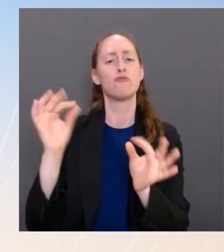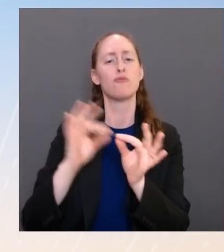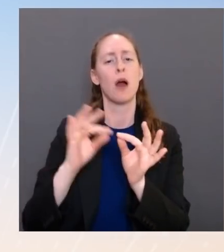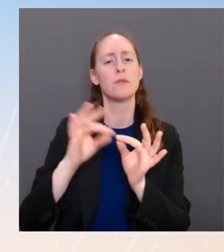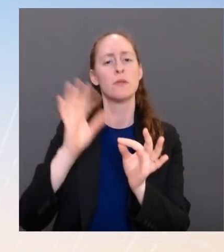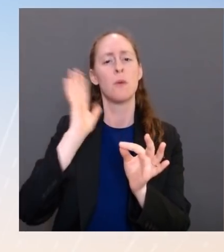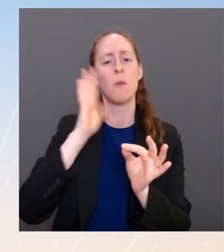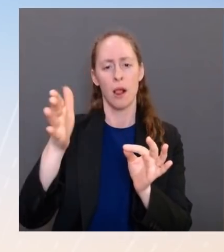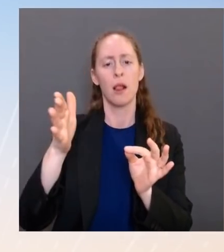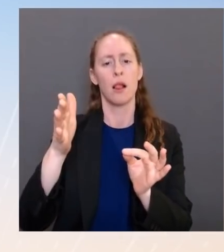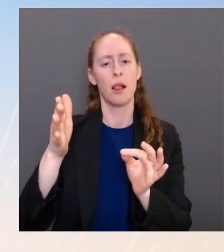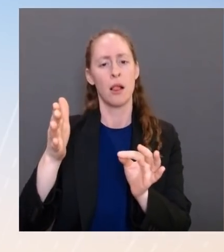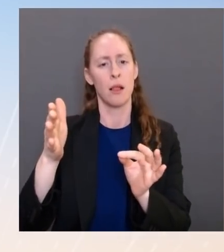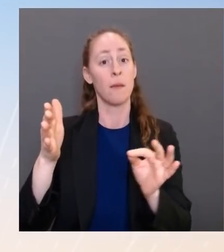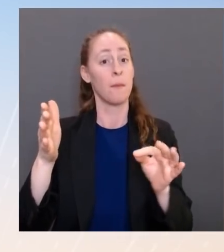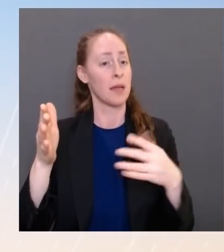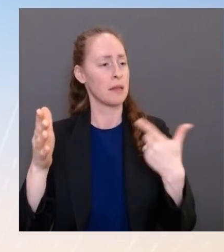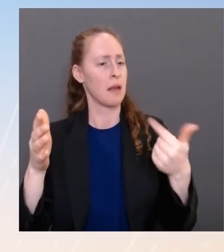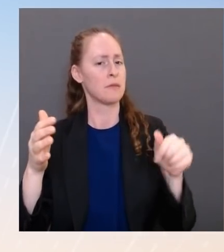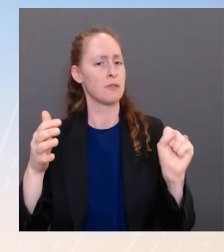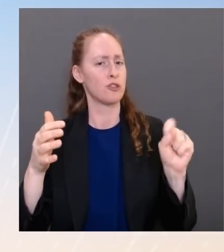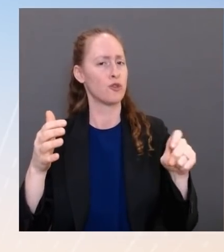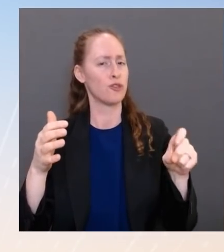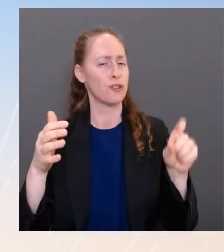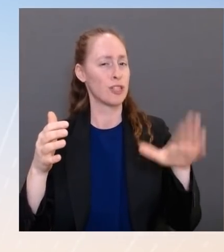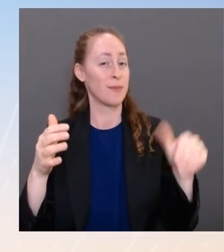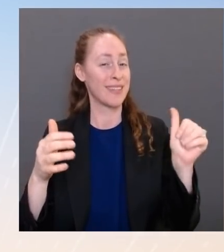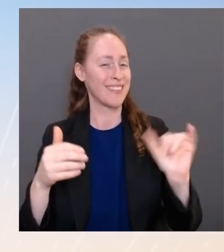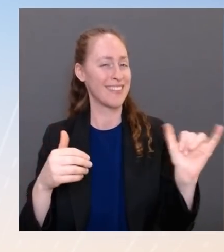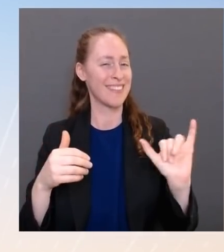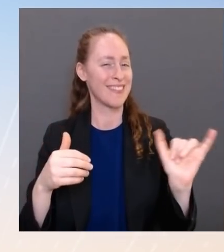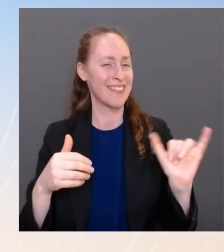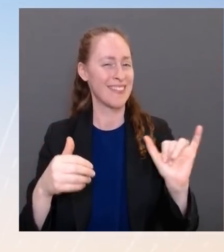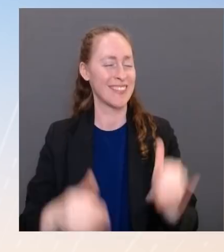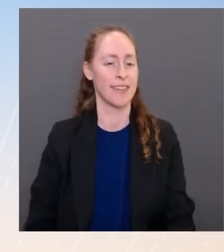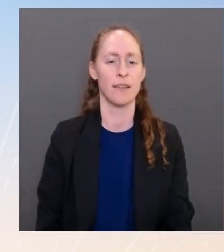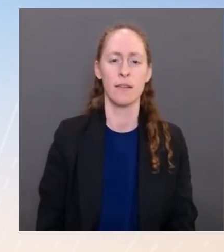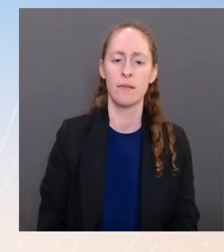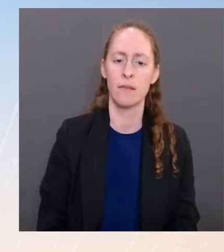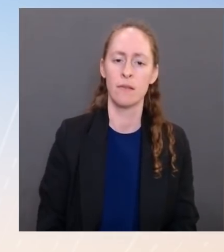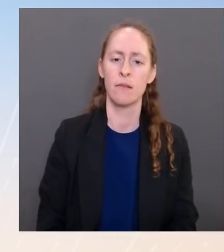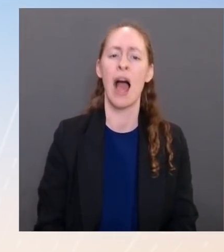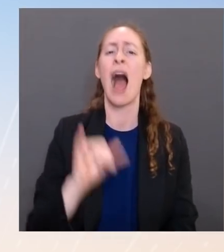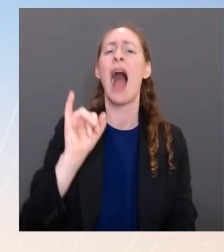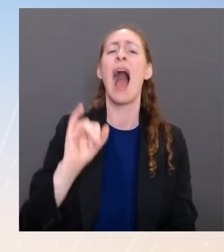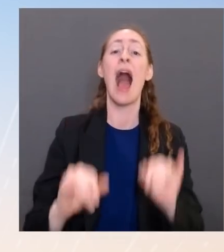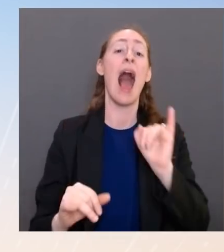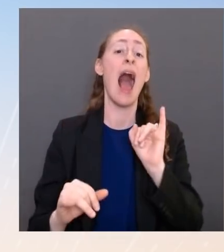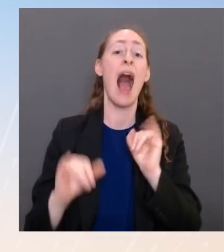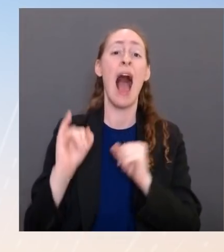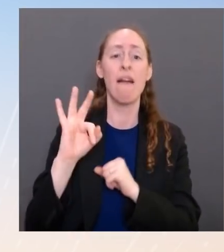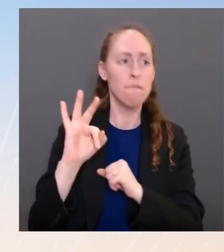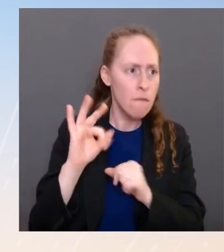and be clear about where we're seeing price hikes come from. The Press: I just have a question on messaging. Who came up with this phrase "Ultra-MAGA"?